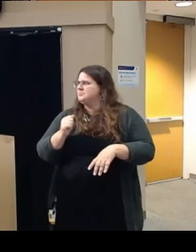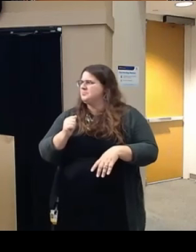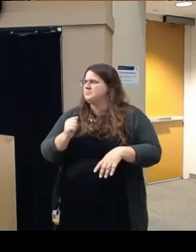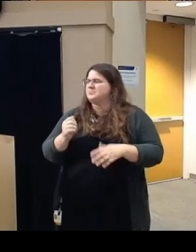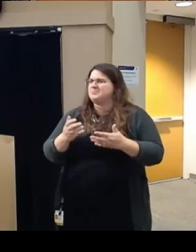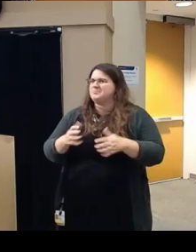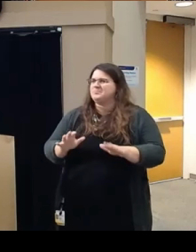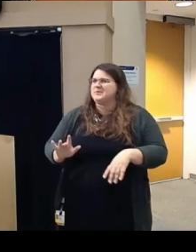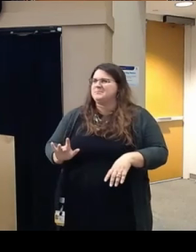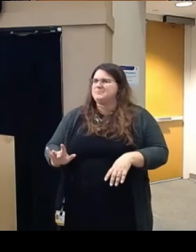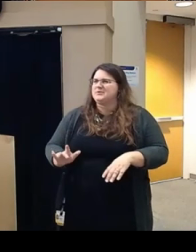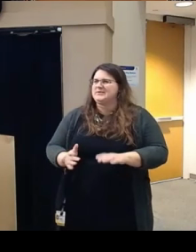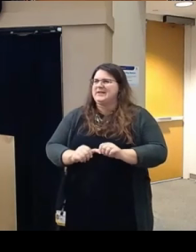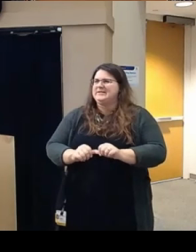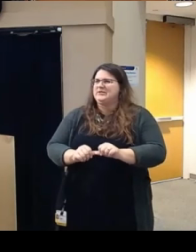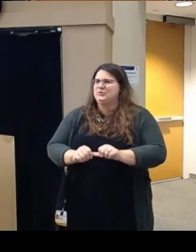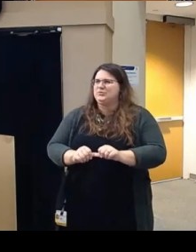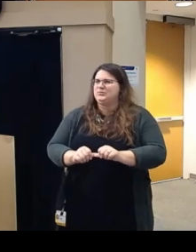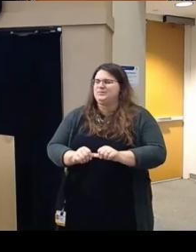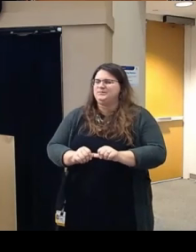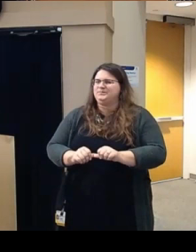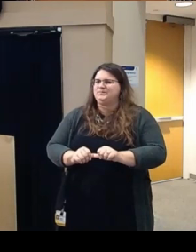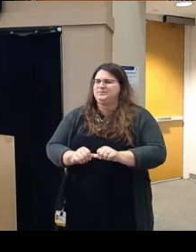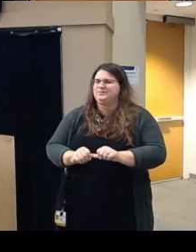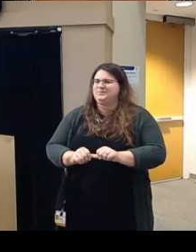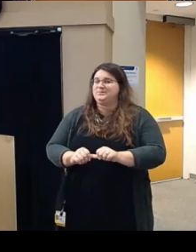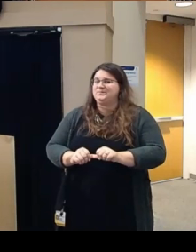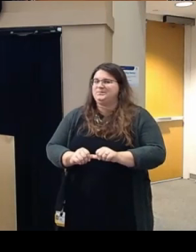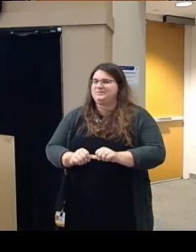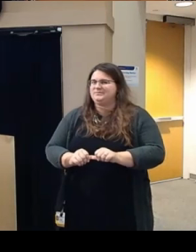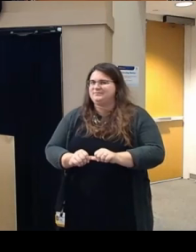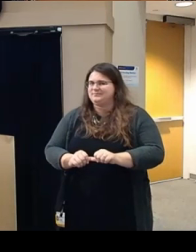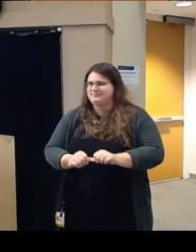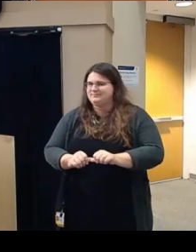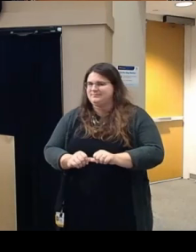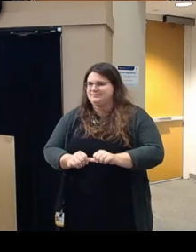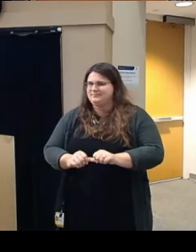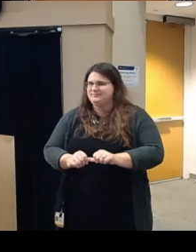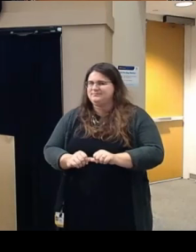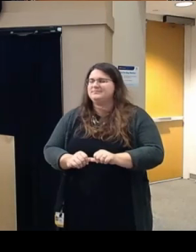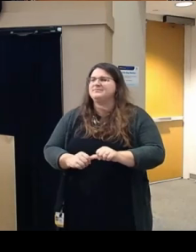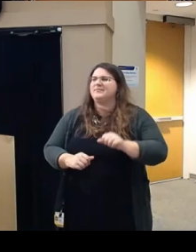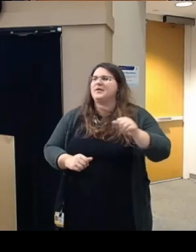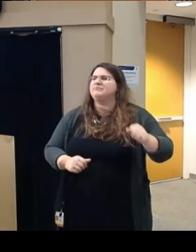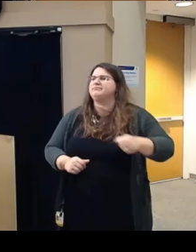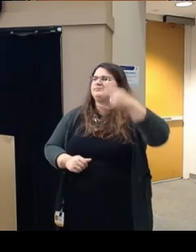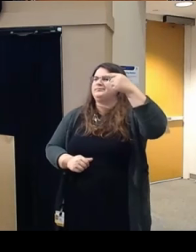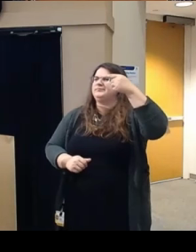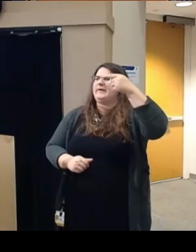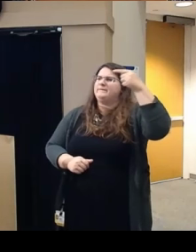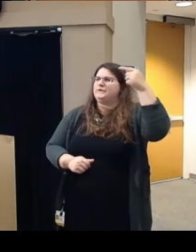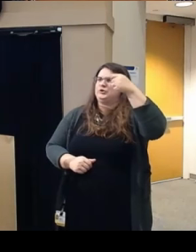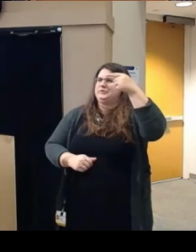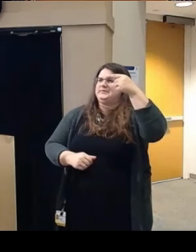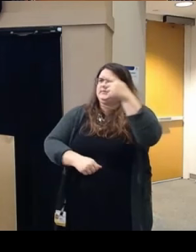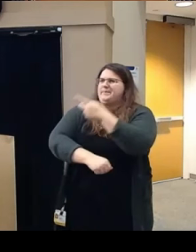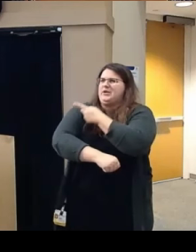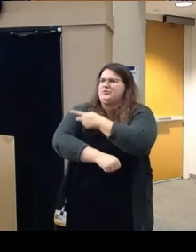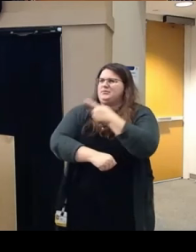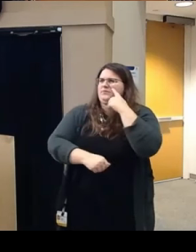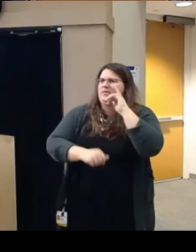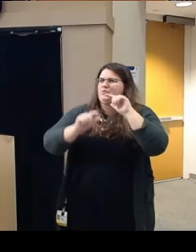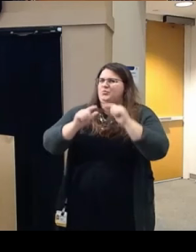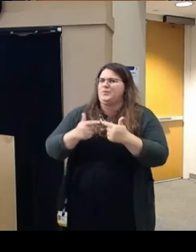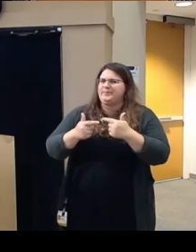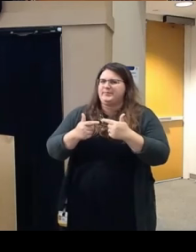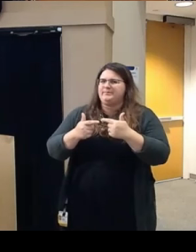continue and what pops up is the first patient that I have um for this group and